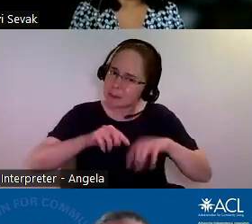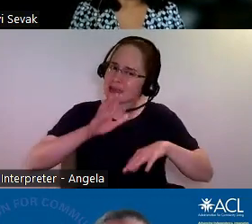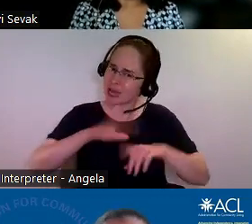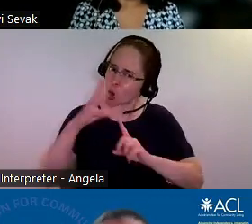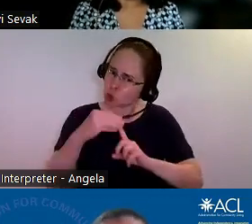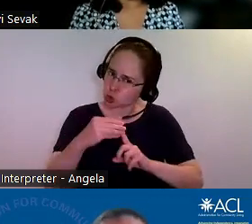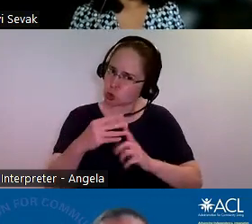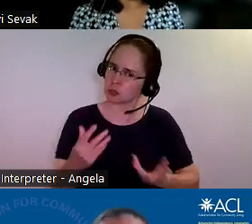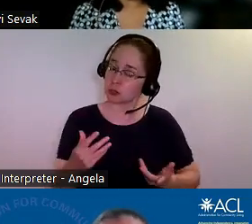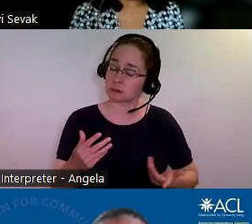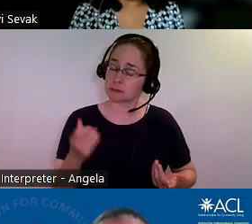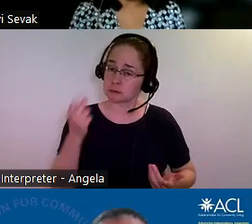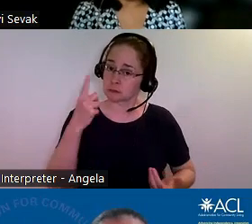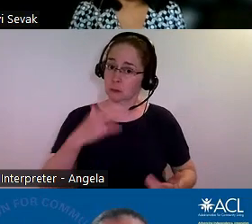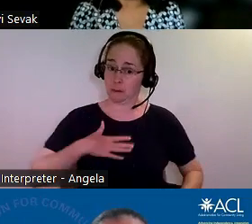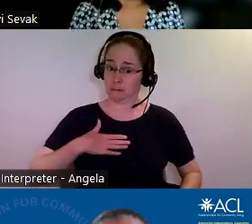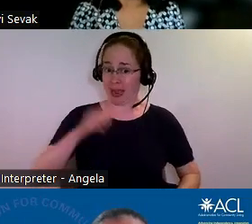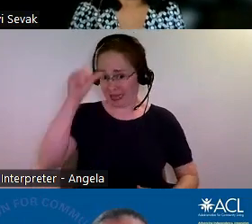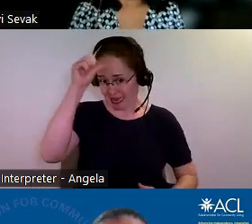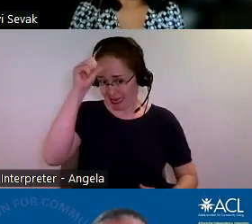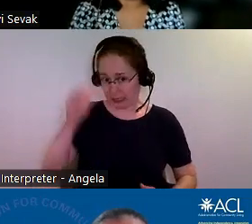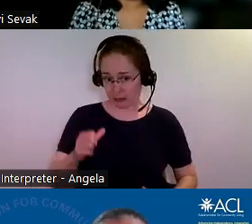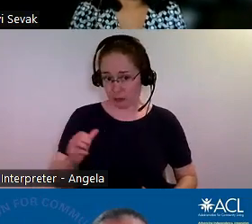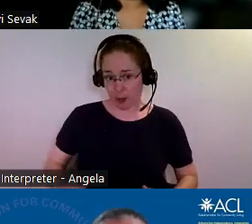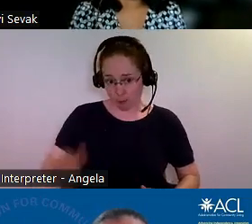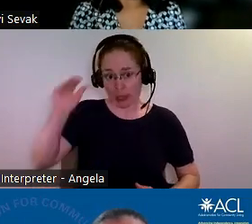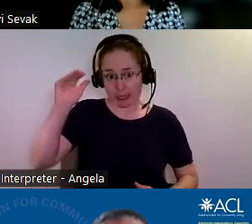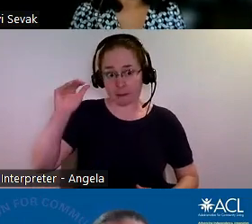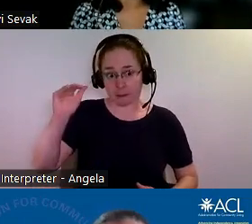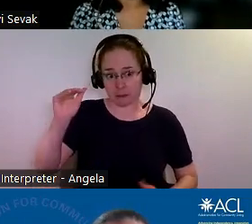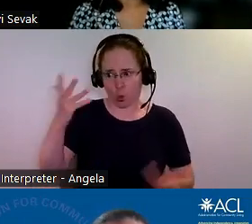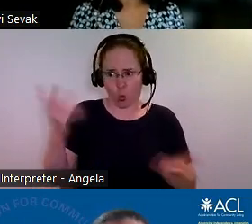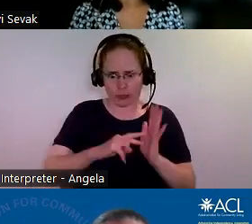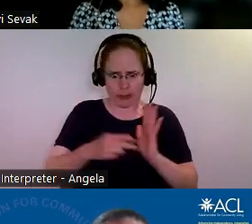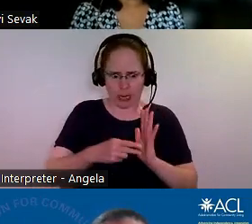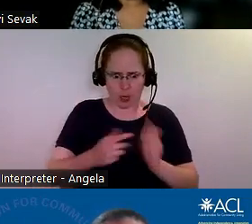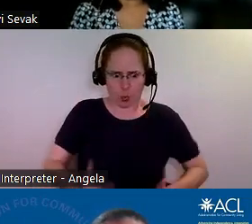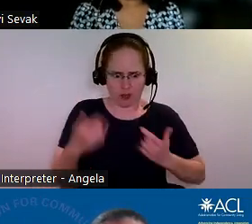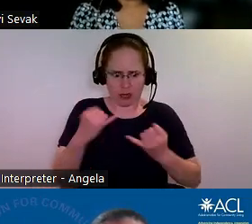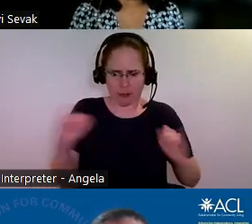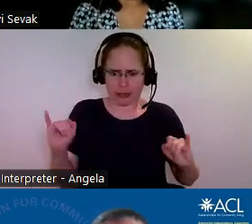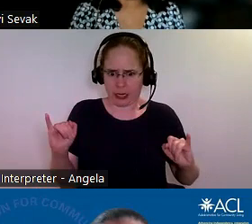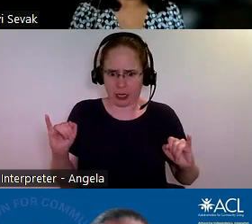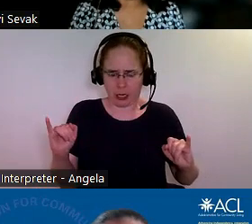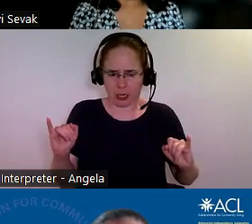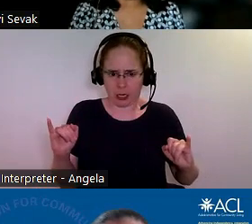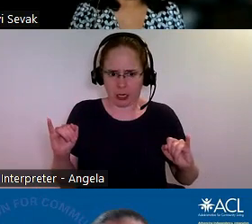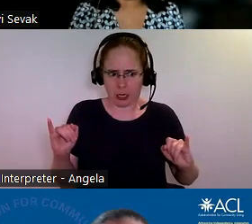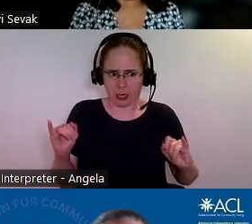I know from my own Indian upbringing, what does it mean to live independently when your family